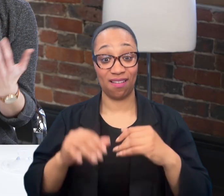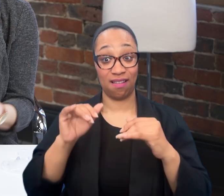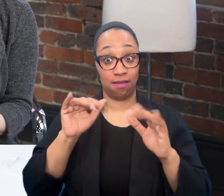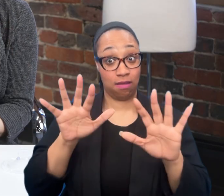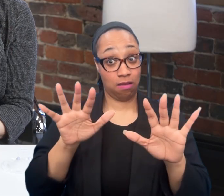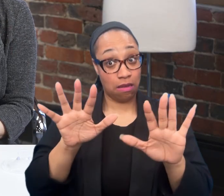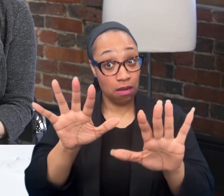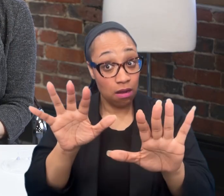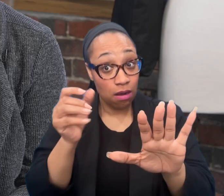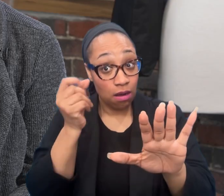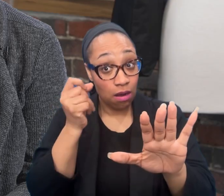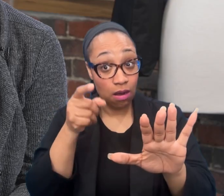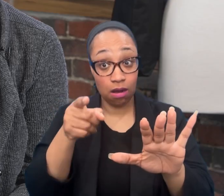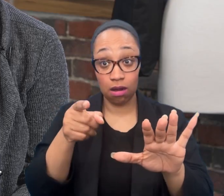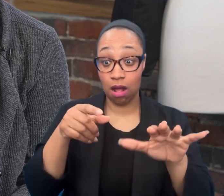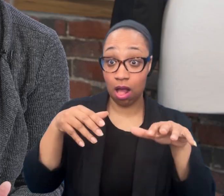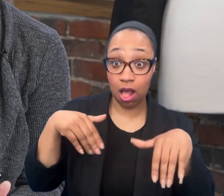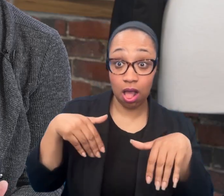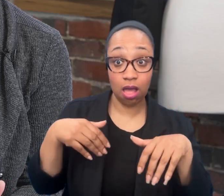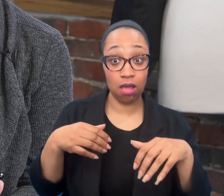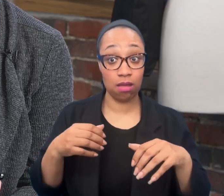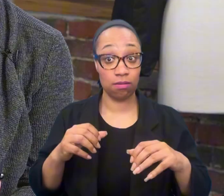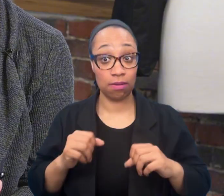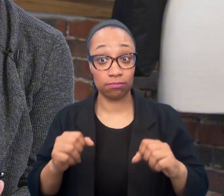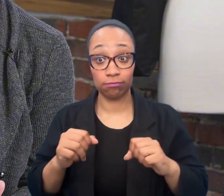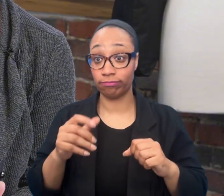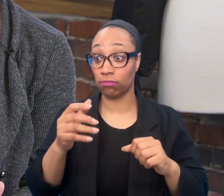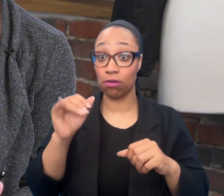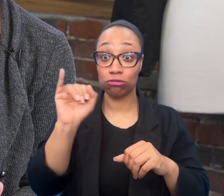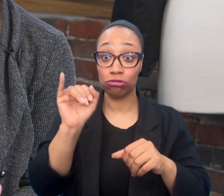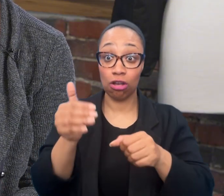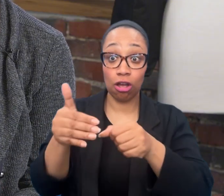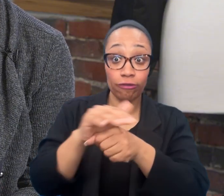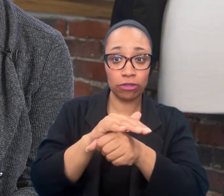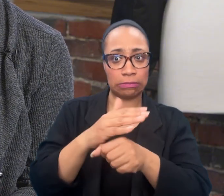and cleaning of it and by the way if you haven't received your breast pump through Insurance please